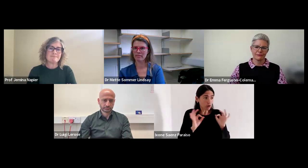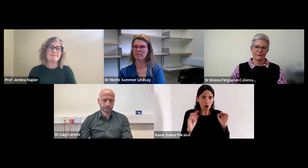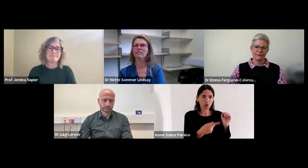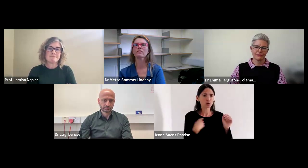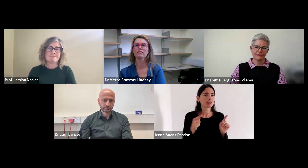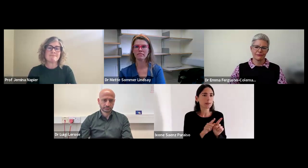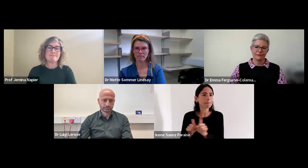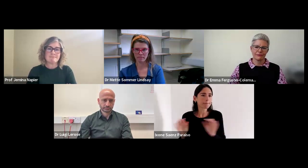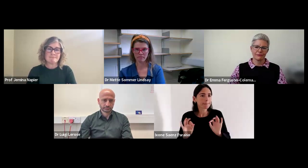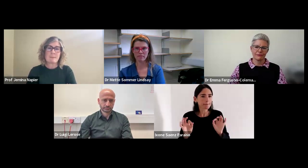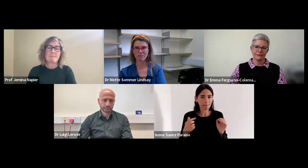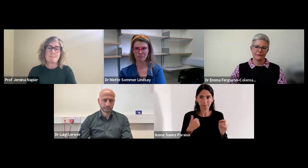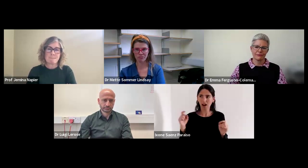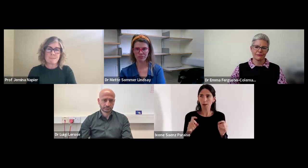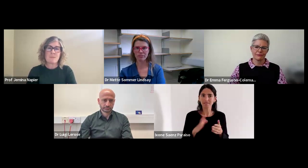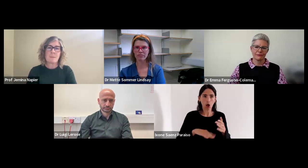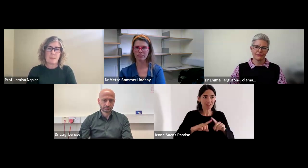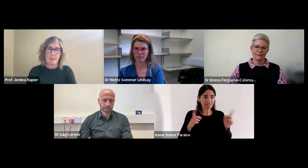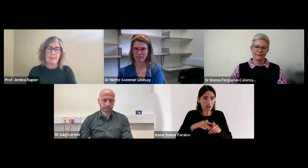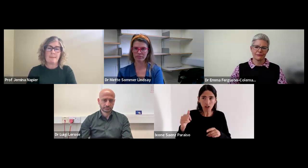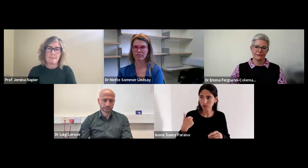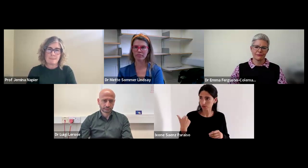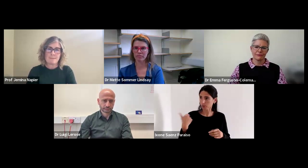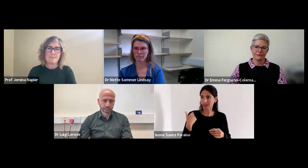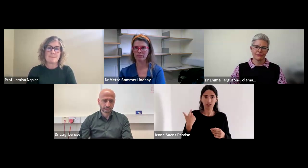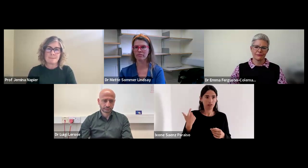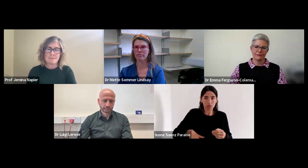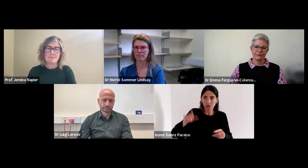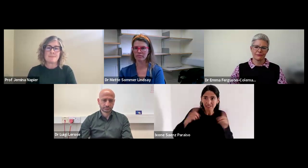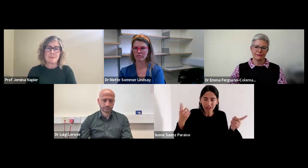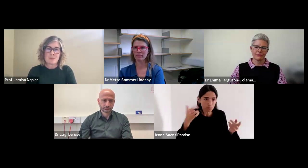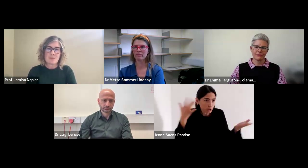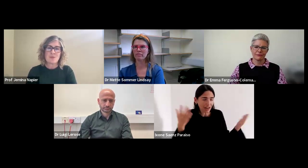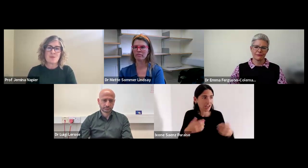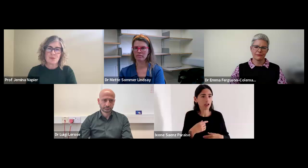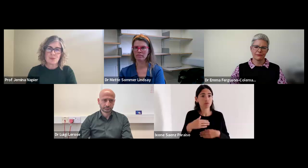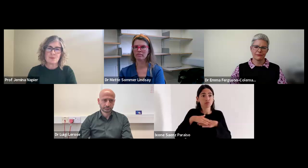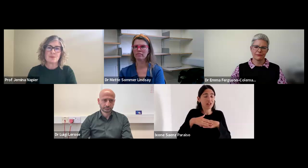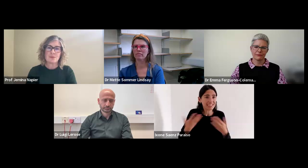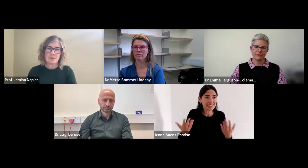what people need. No deaf person is the same. We come from different cultures, we have different